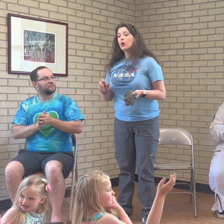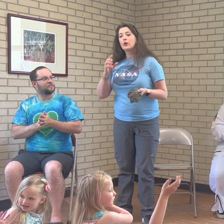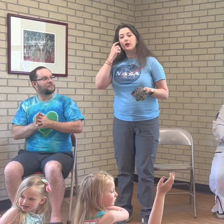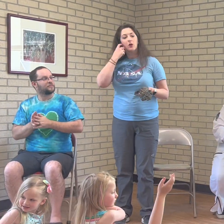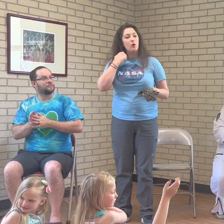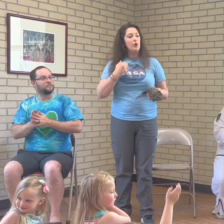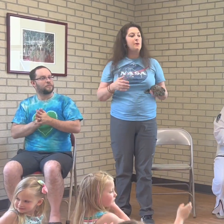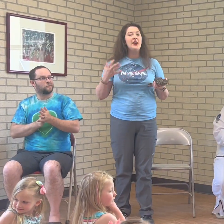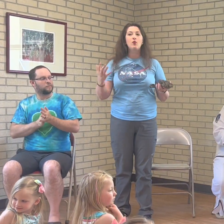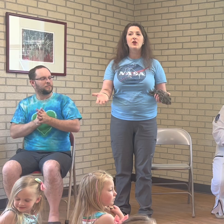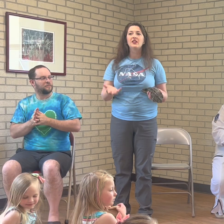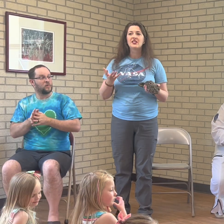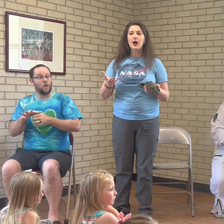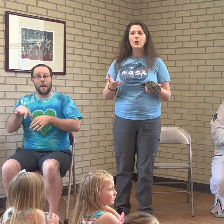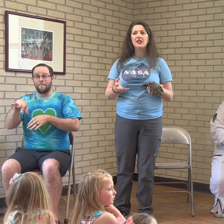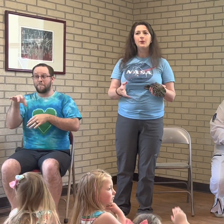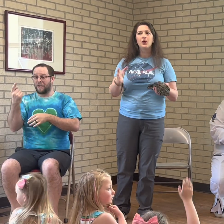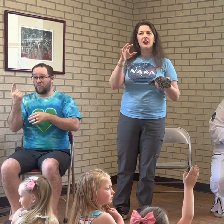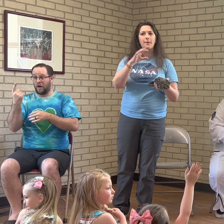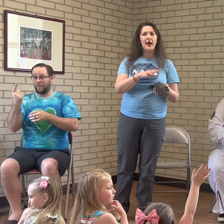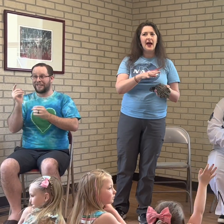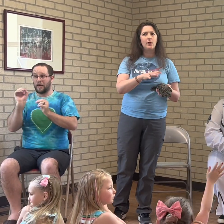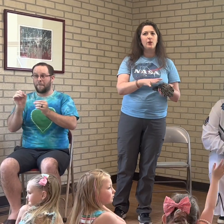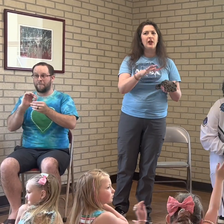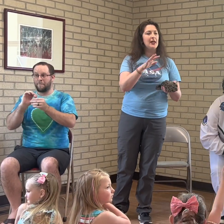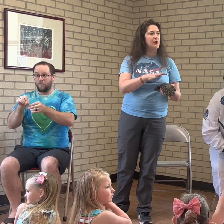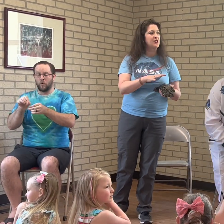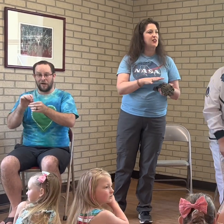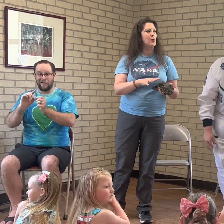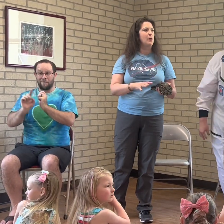Miss Cali: The bags? Dr. Shannon: So we pick one of these up, we need to put it in a bag. We would label it, so that